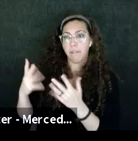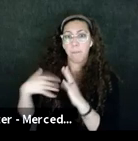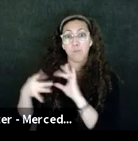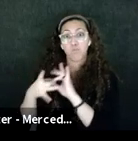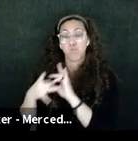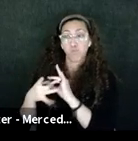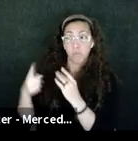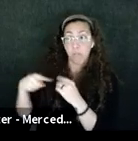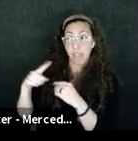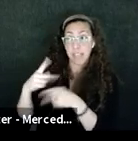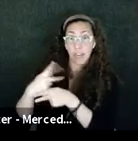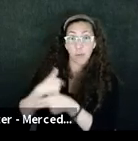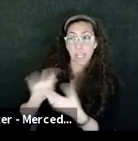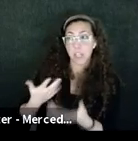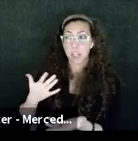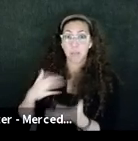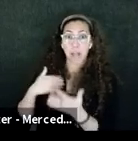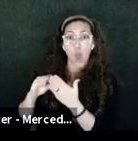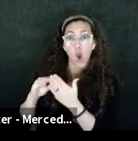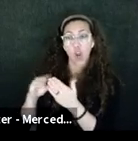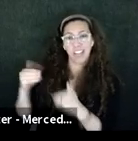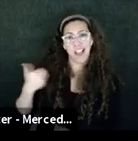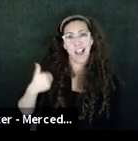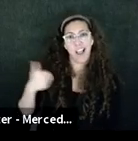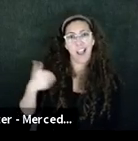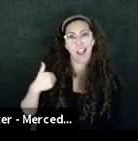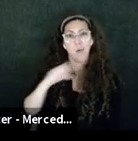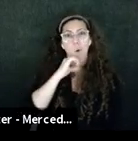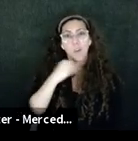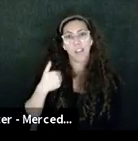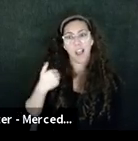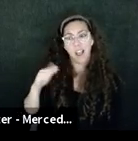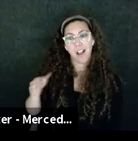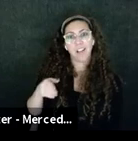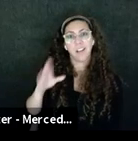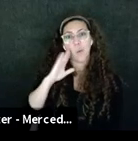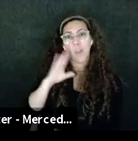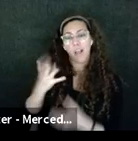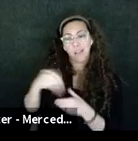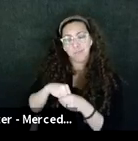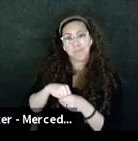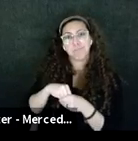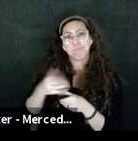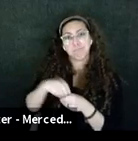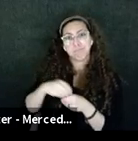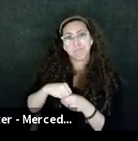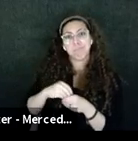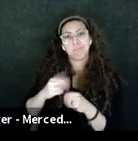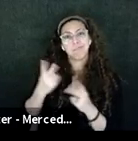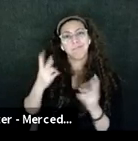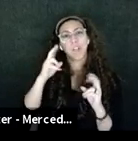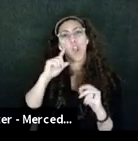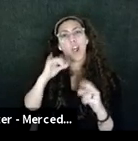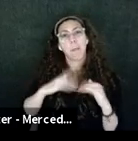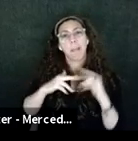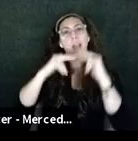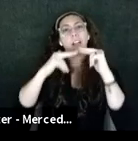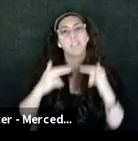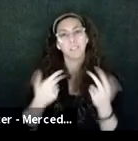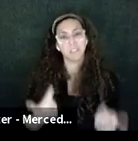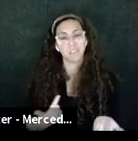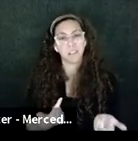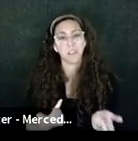Jason Williams: So I am going to try and glance the chat. Every once in a while. It's good. I want to make sure that if there are any things that I need to address. I can address them in the moment before they get scrolled up so